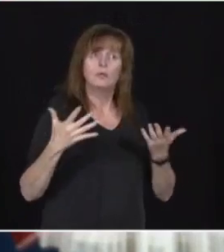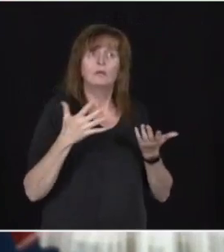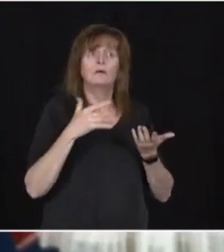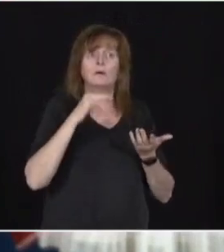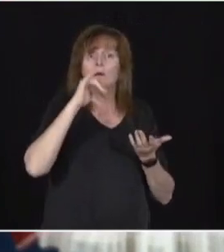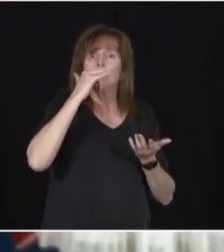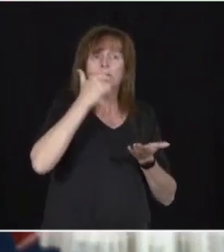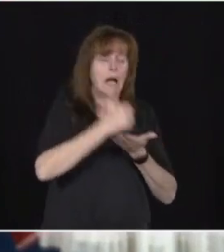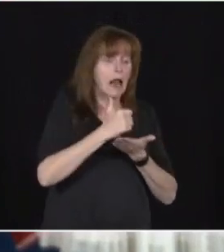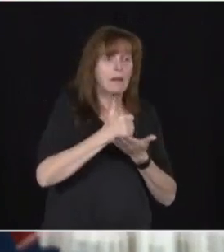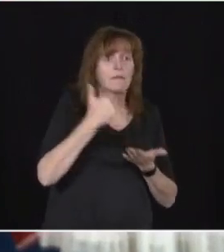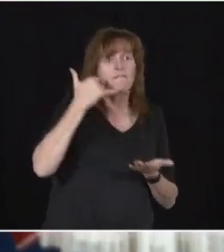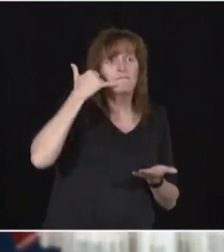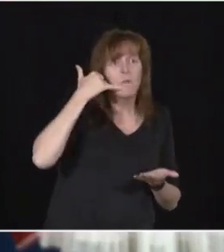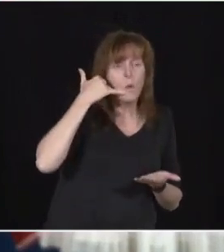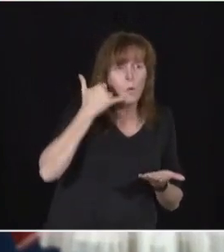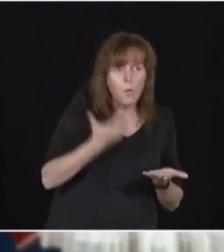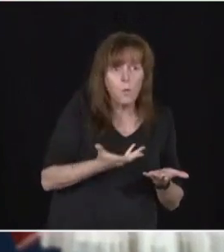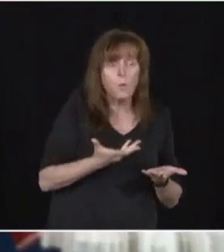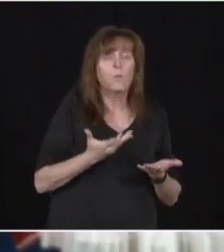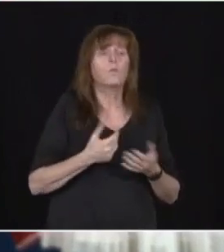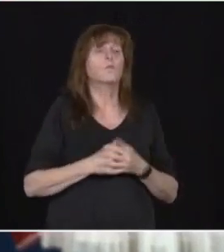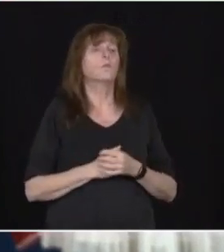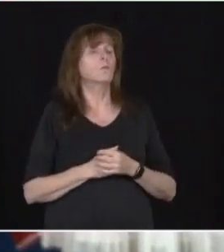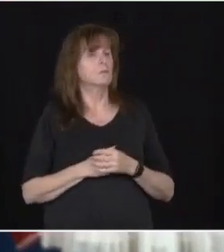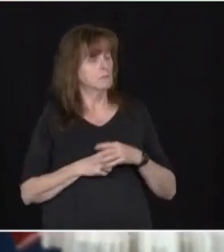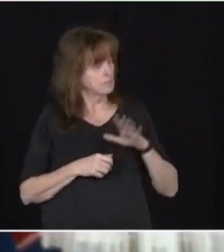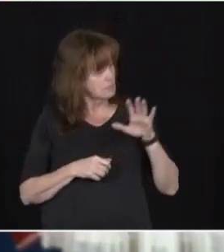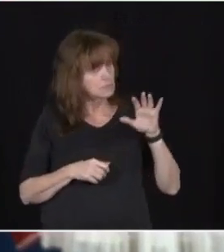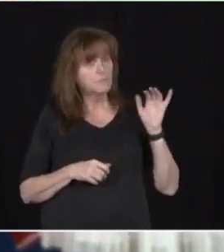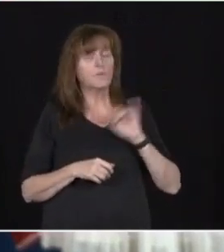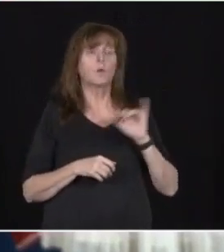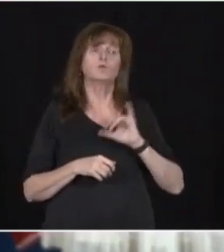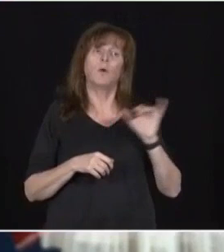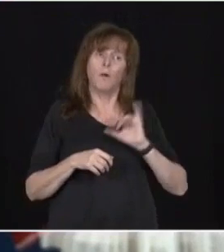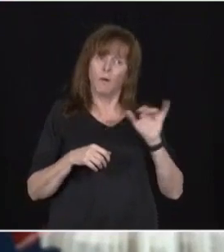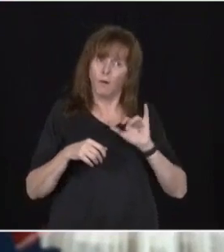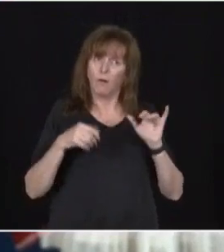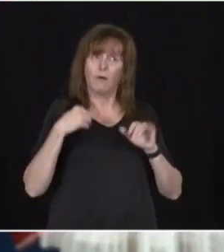The other element I want to mention is that we are asking store